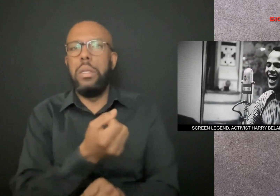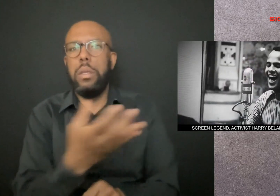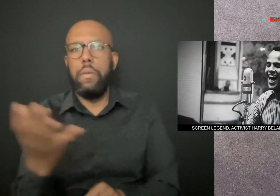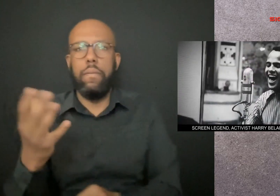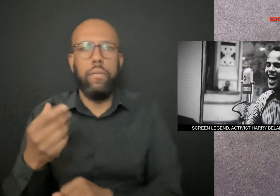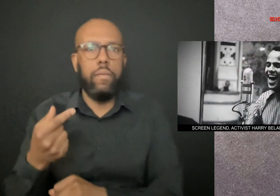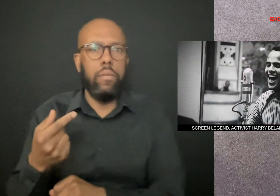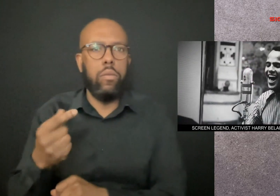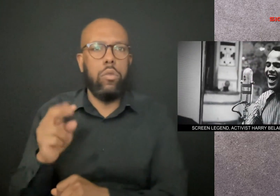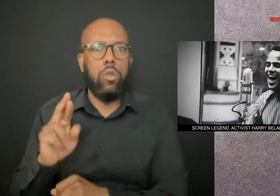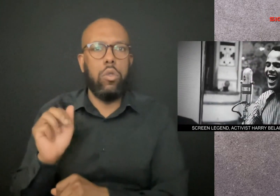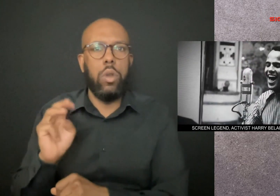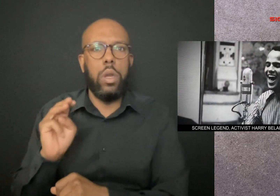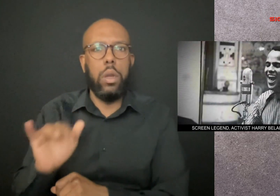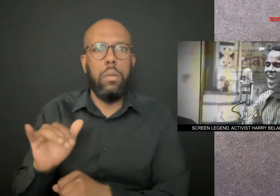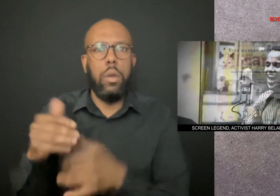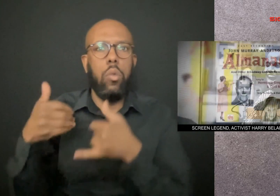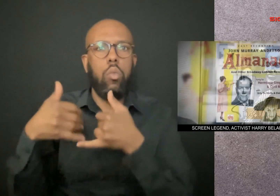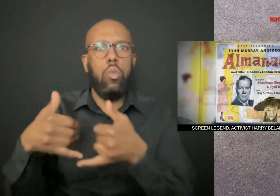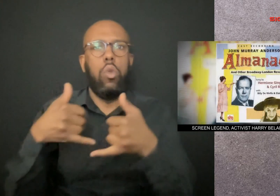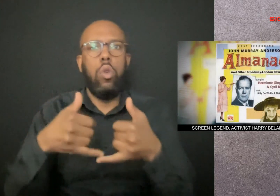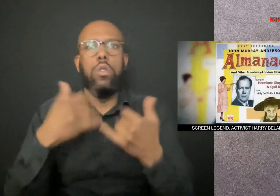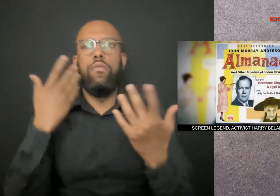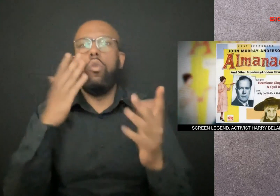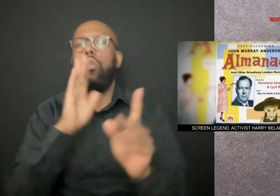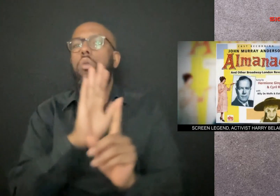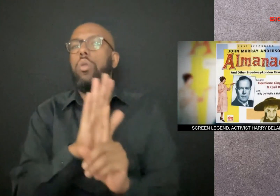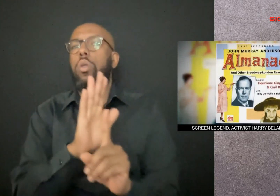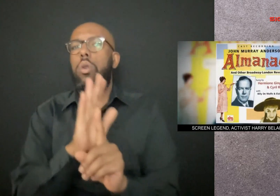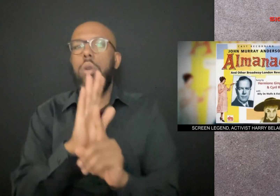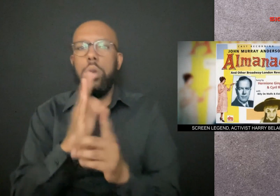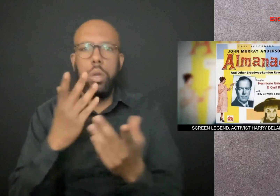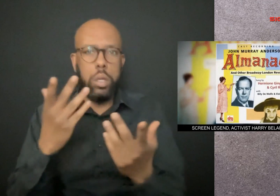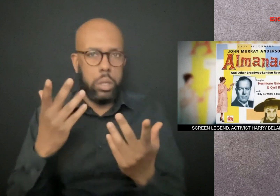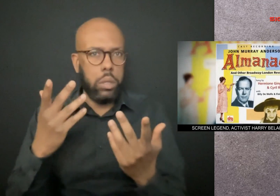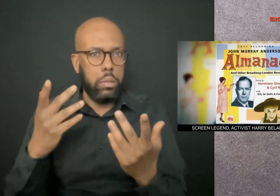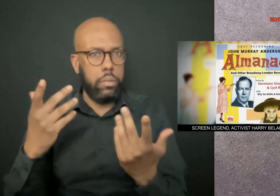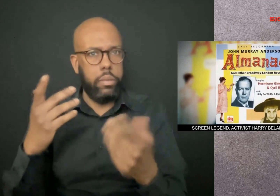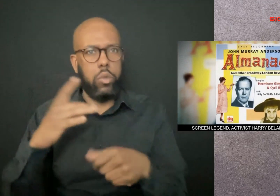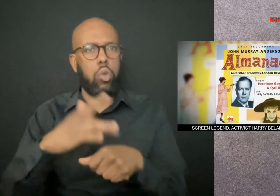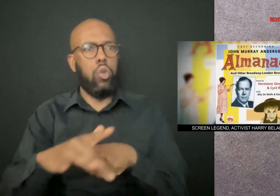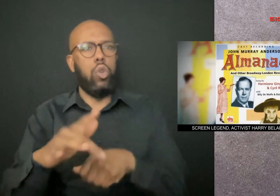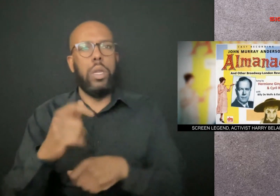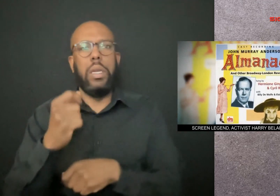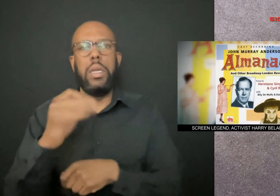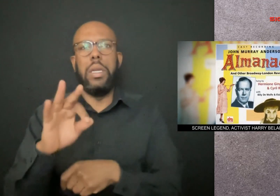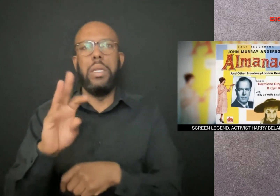Belafonte won several Grammy awards for his records in the early 1960s